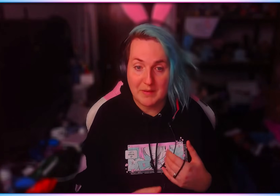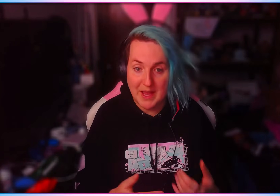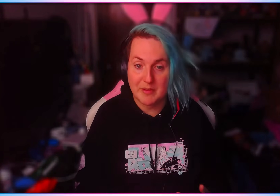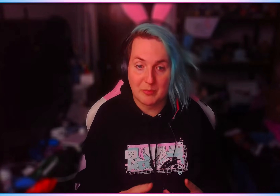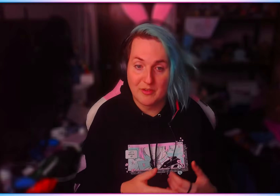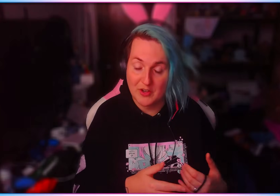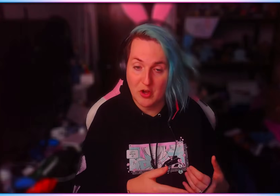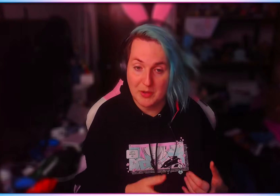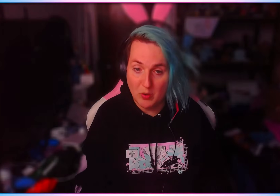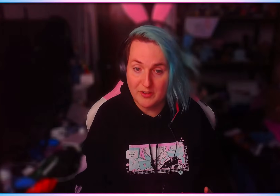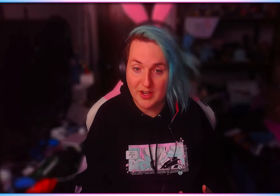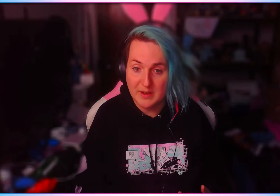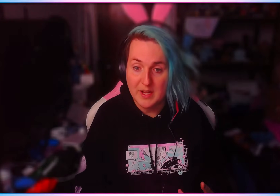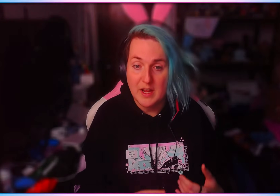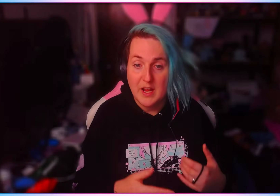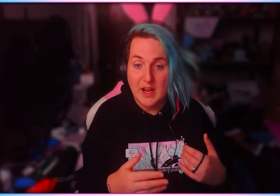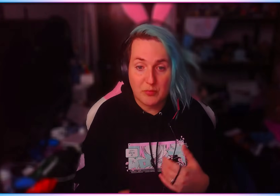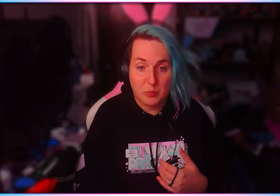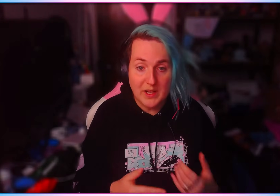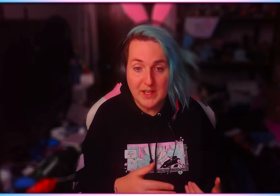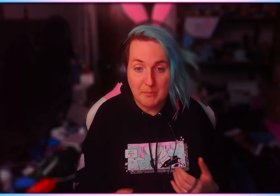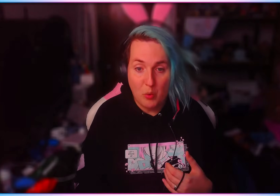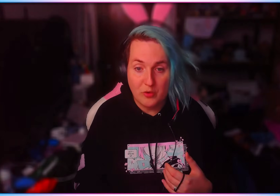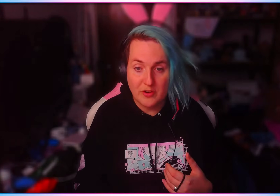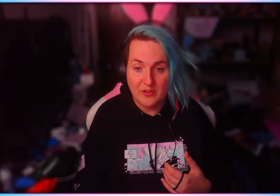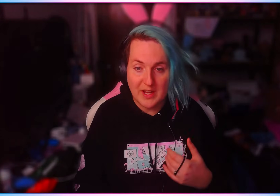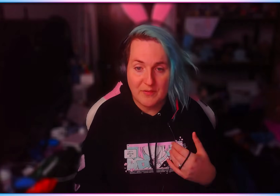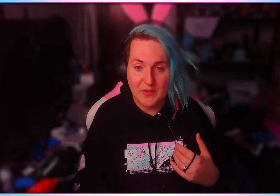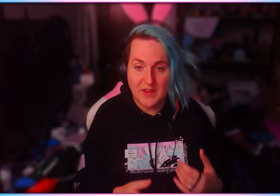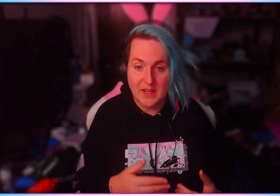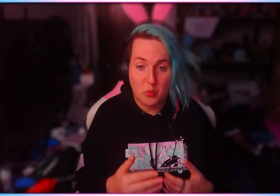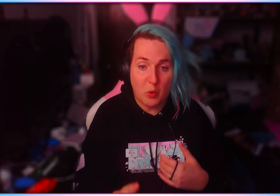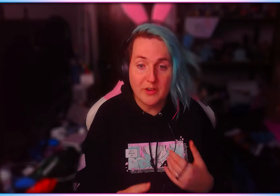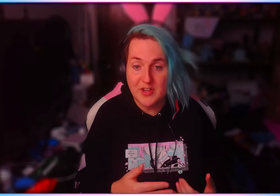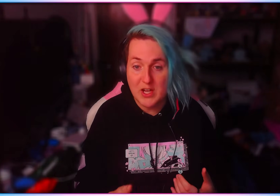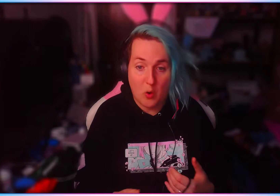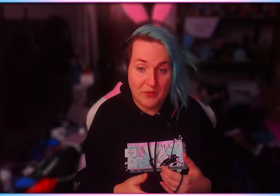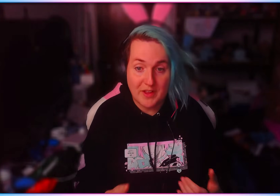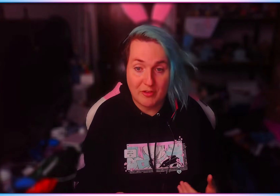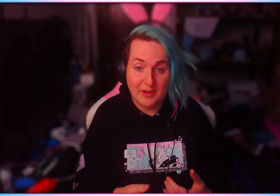gaming specific terminology is really important if the quality of things like